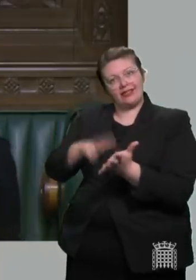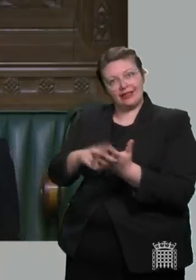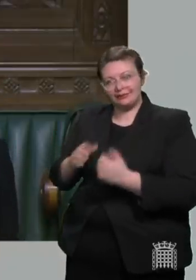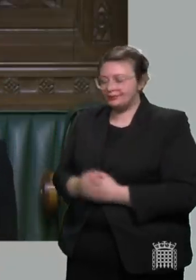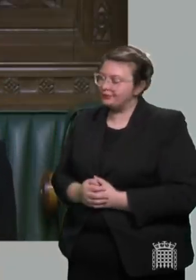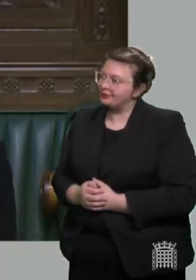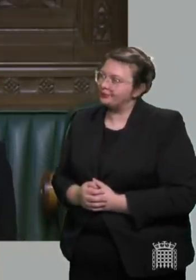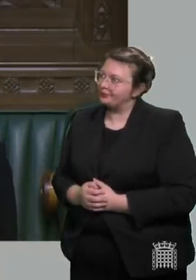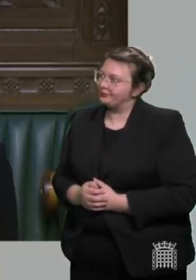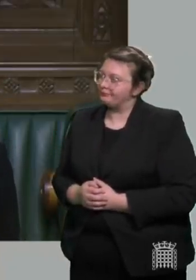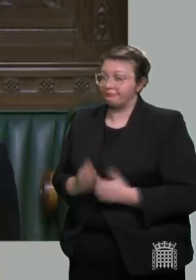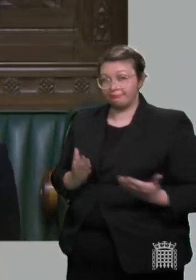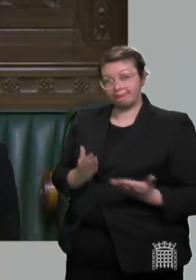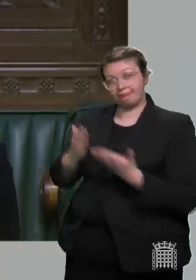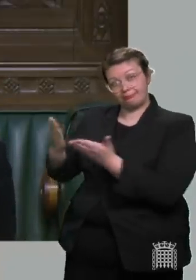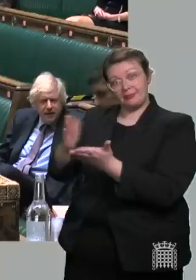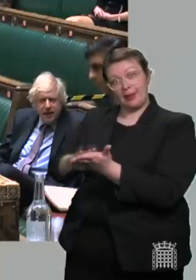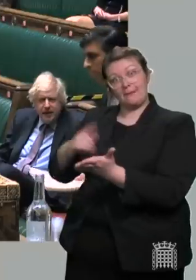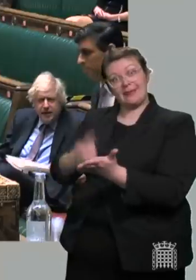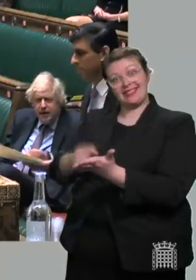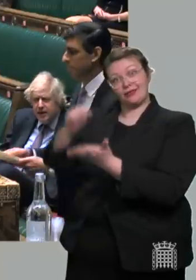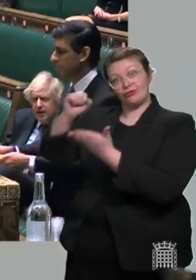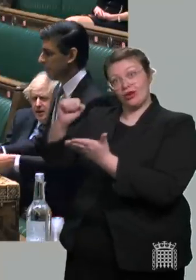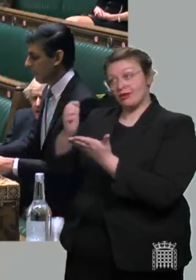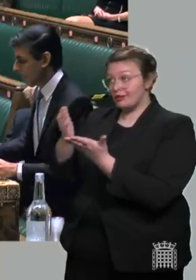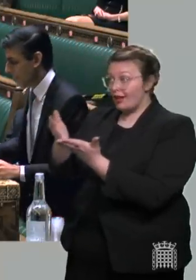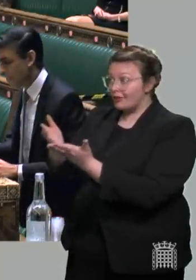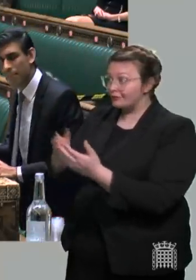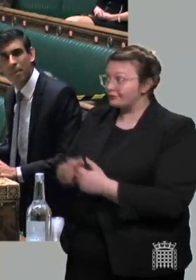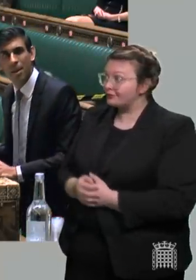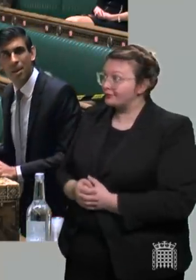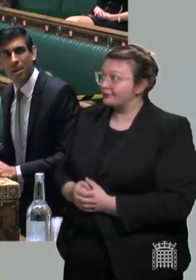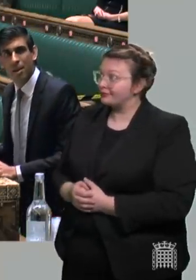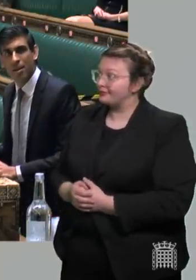Chancellor of the Exchequer (Rishi Sunak)